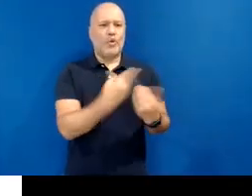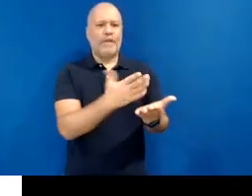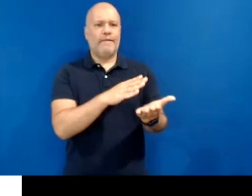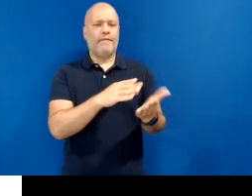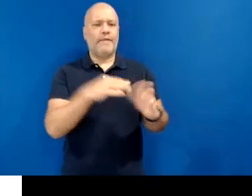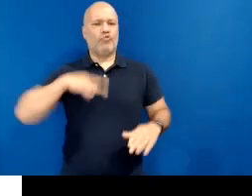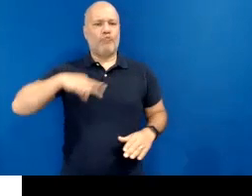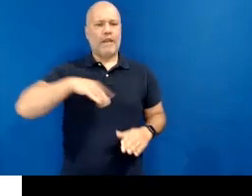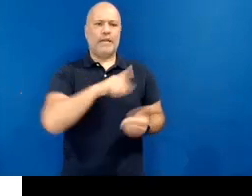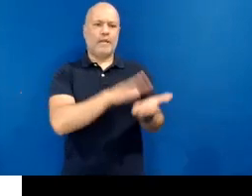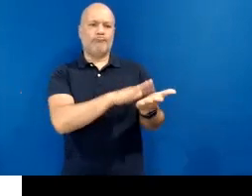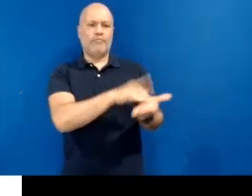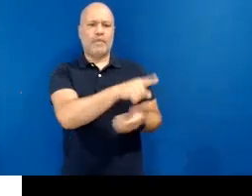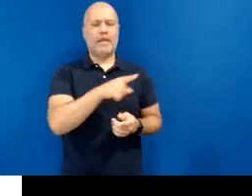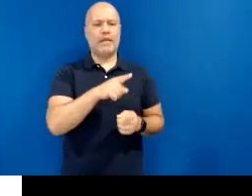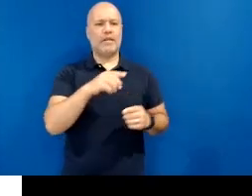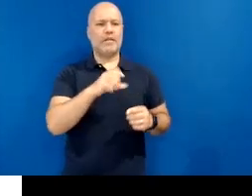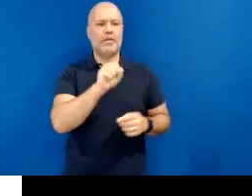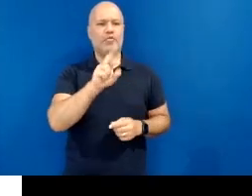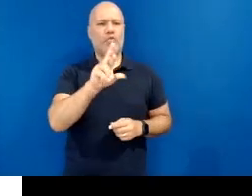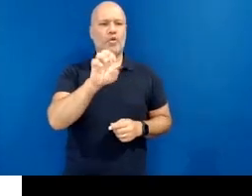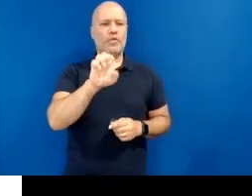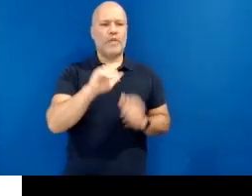So just like we have to teach our students